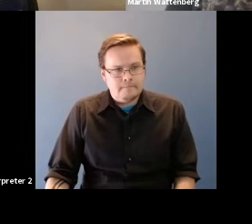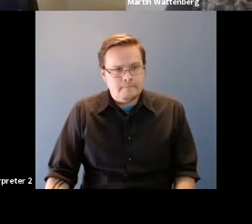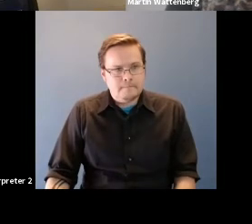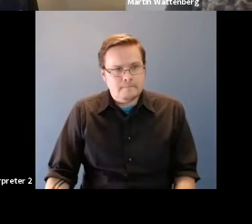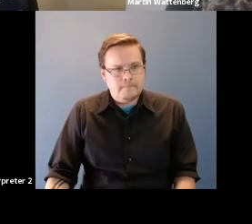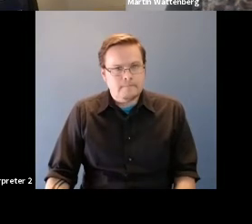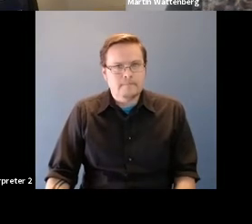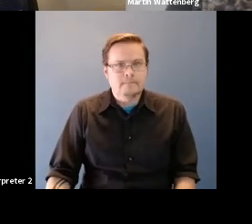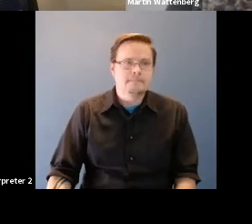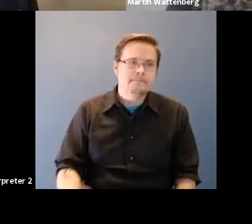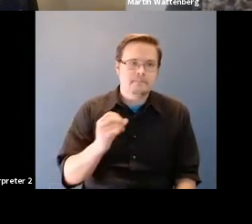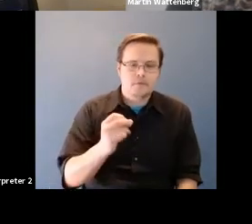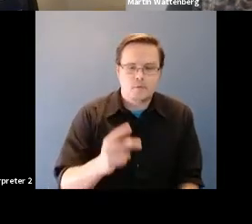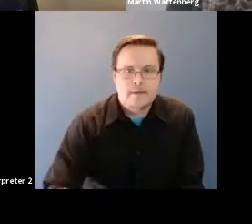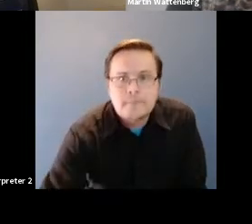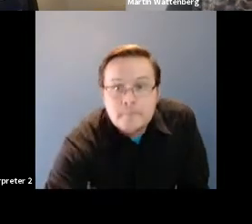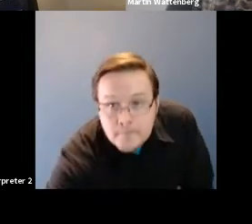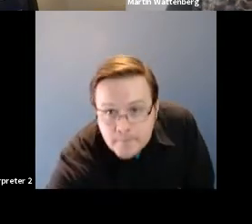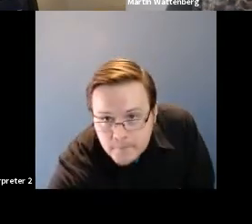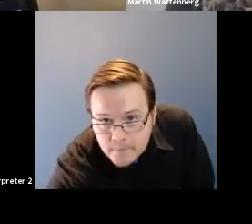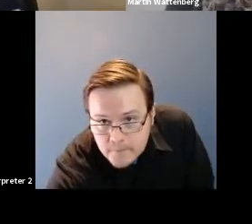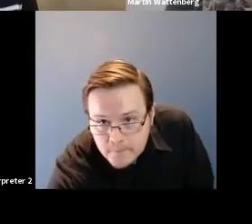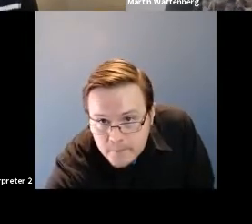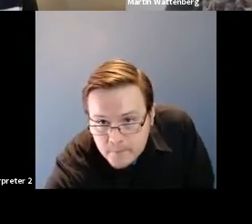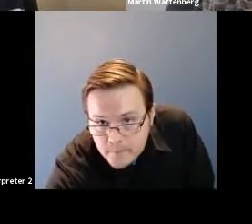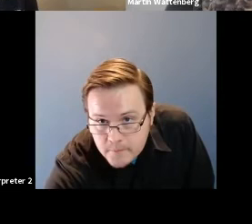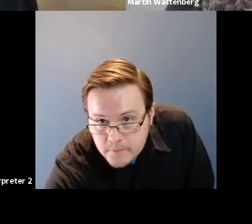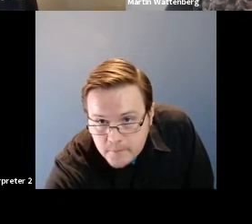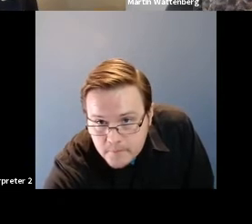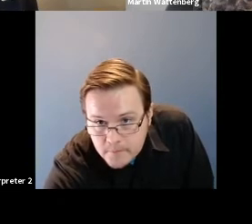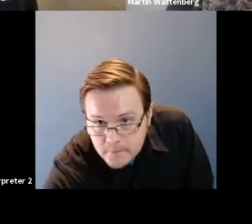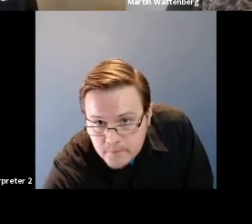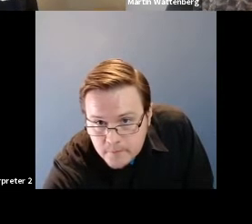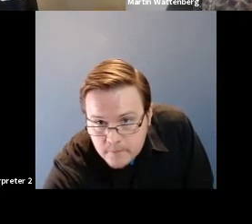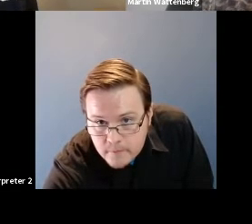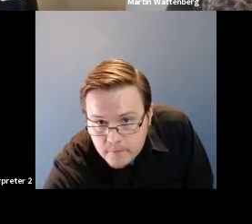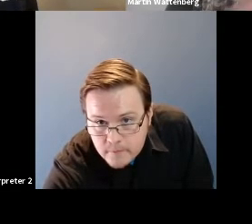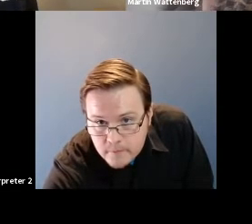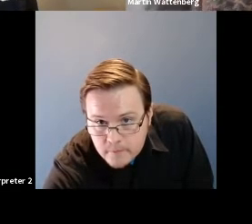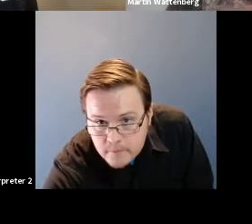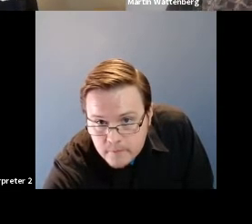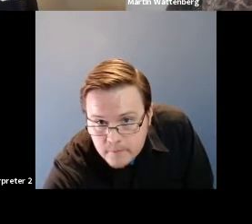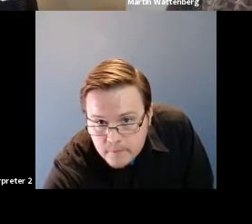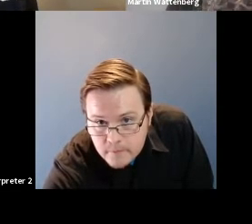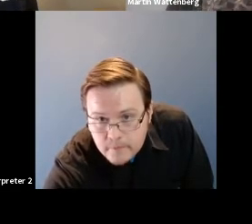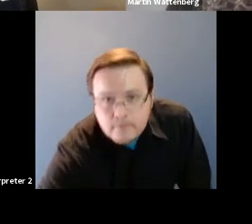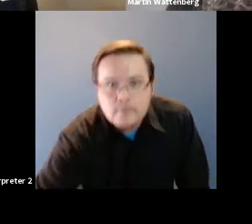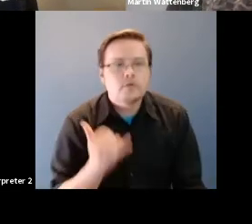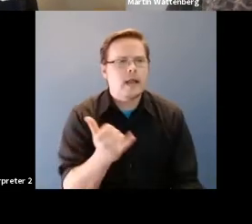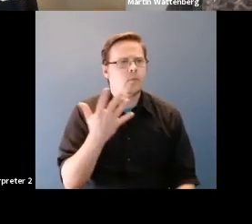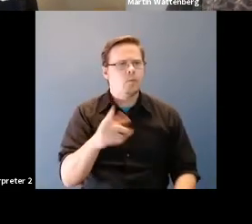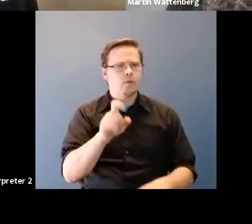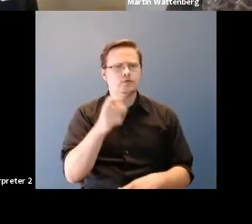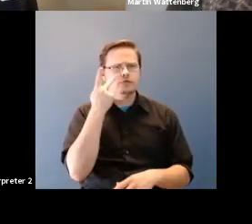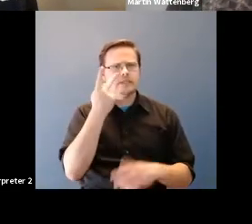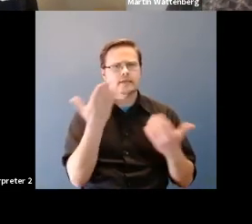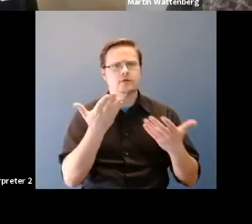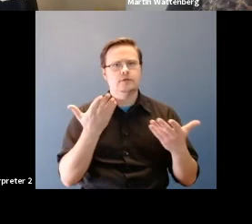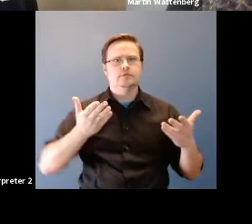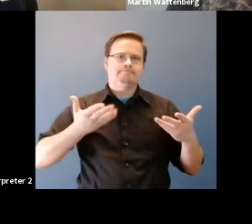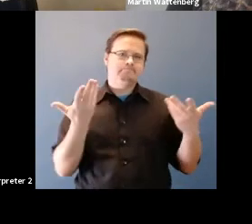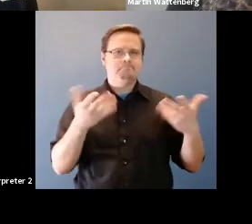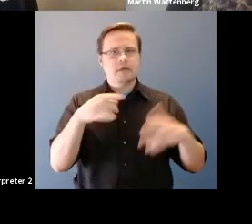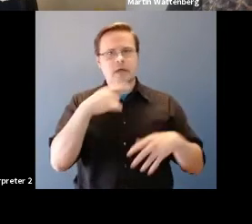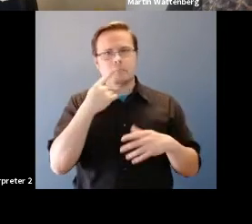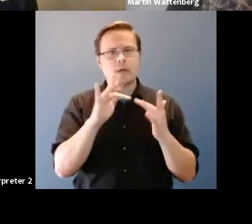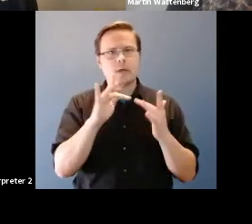Martin Wattenberg: Okay, so what you should be seeing here is a web page, this is a public web page, something I type of so called explore that we're using.